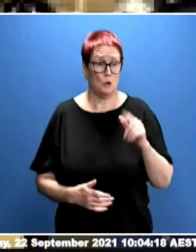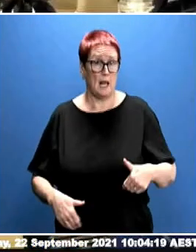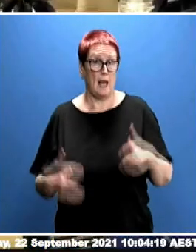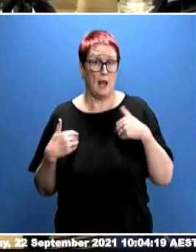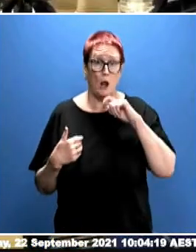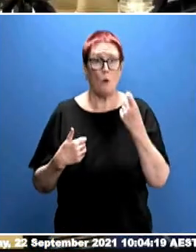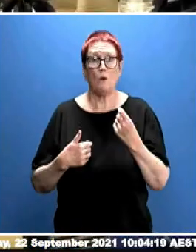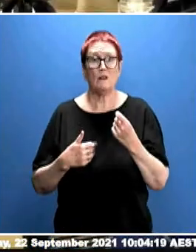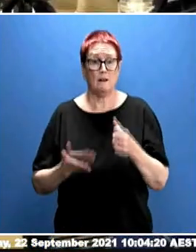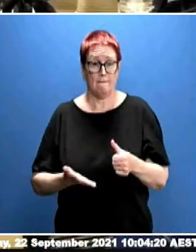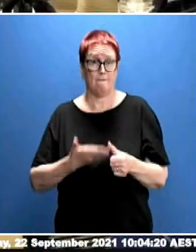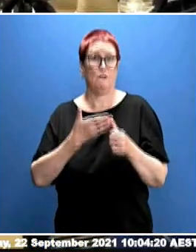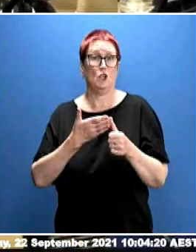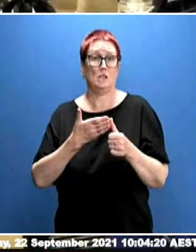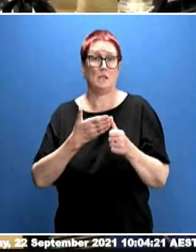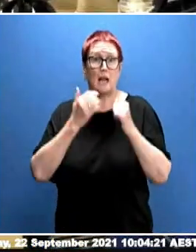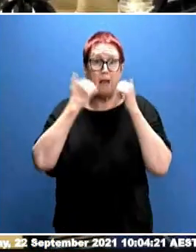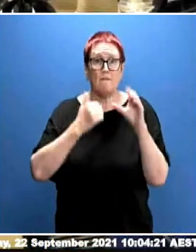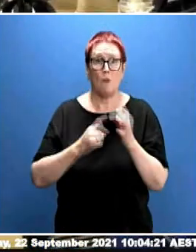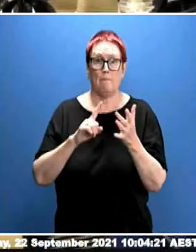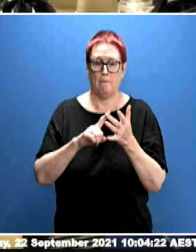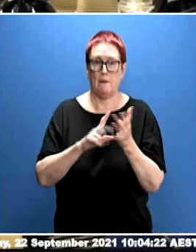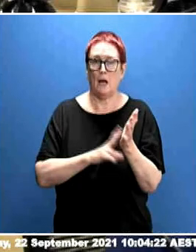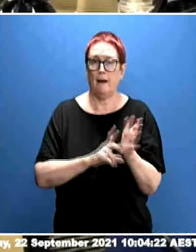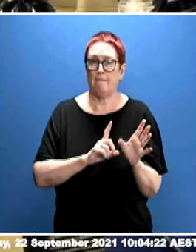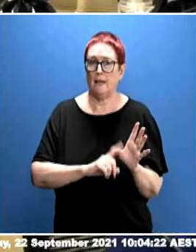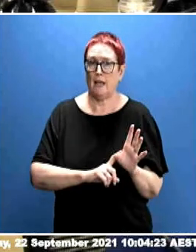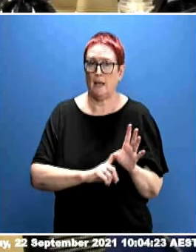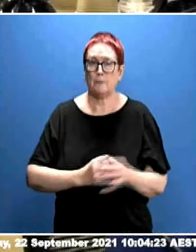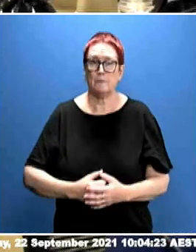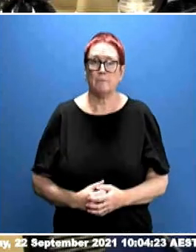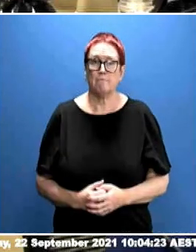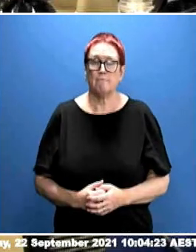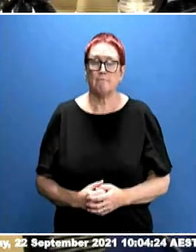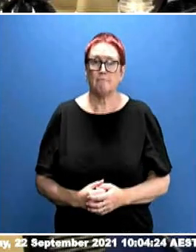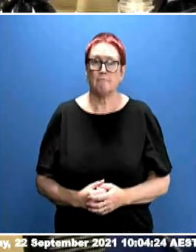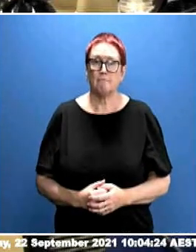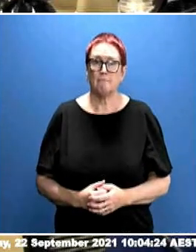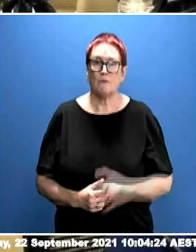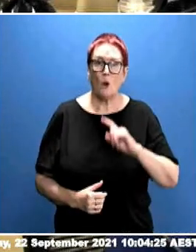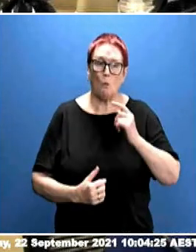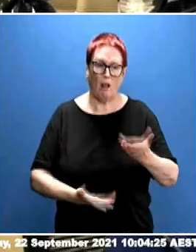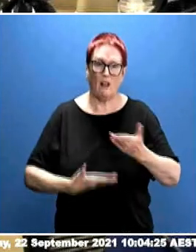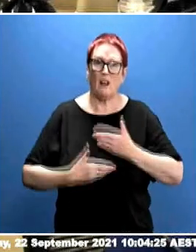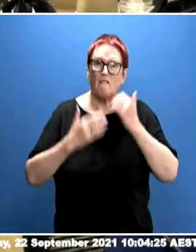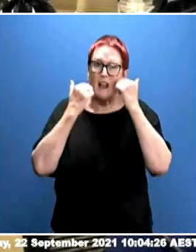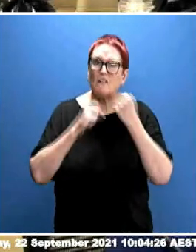we will hear first evidence of "Ivy", who will provide evidence